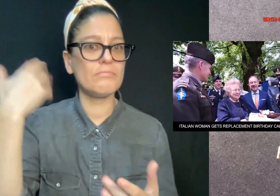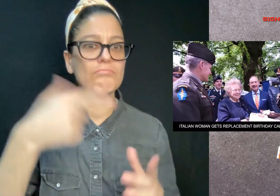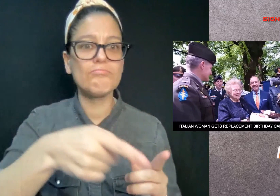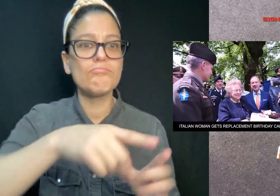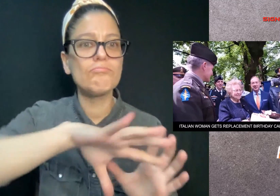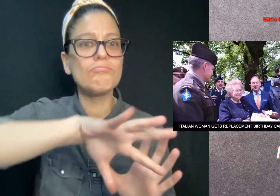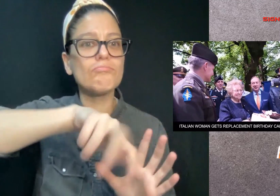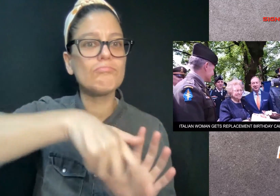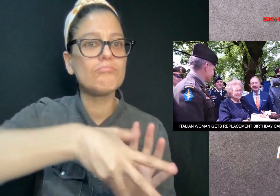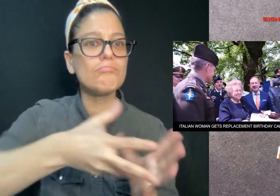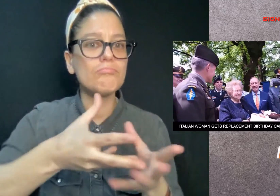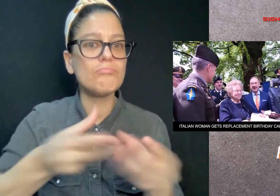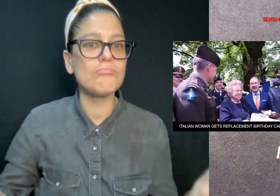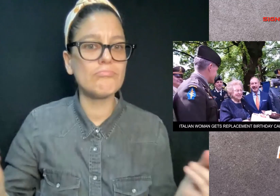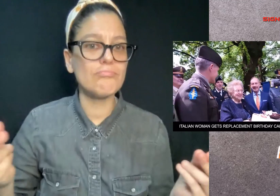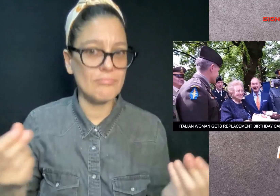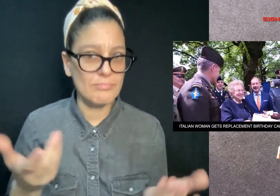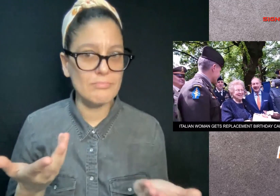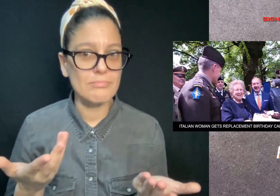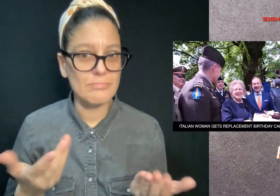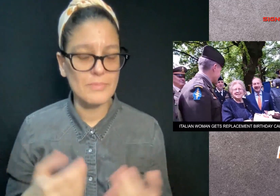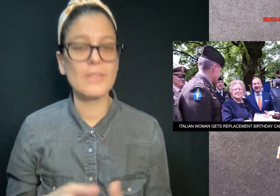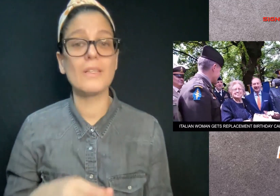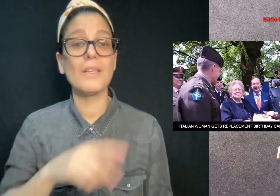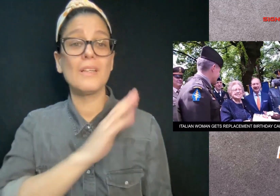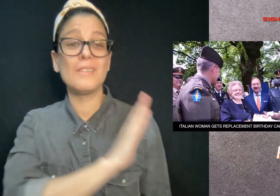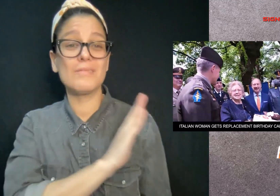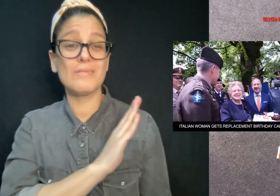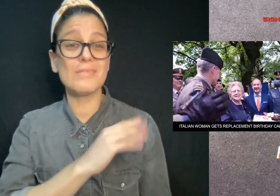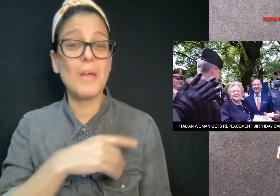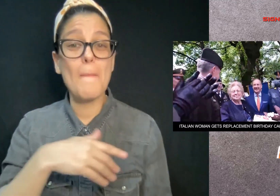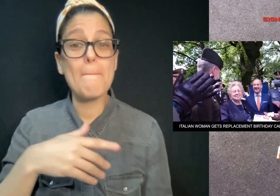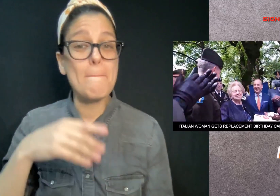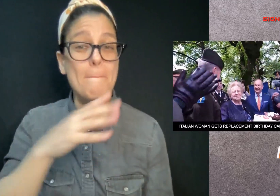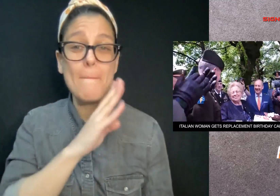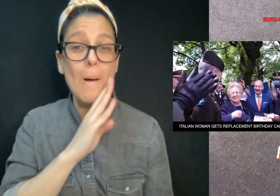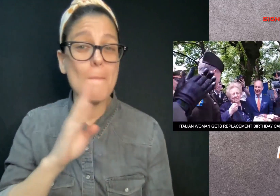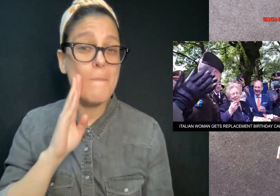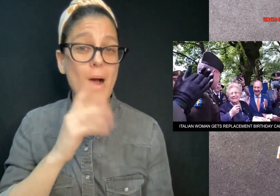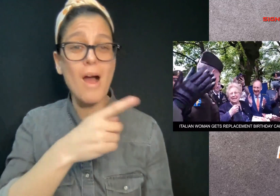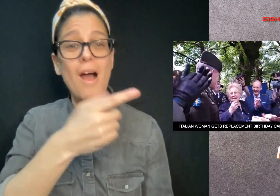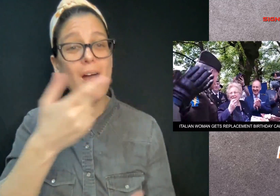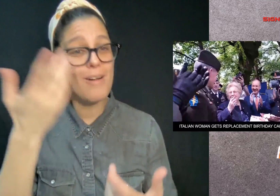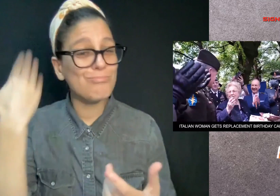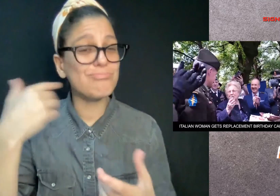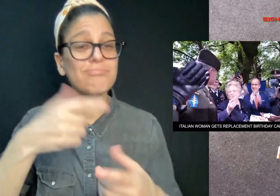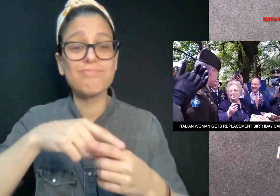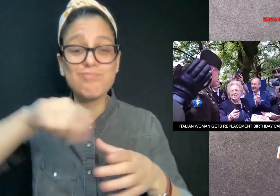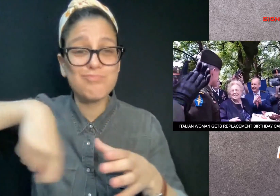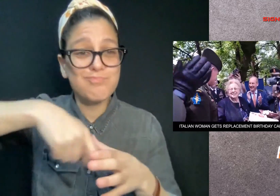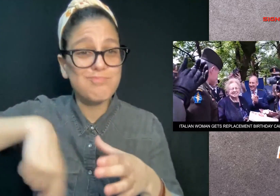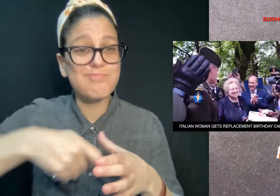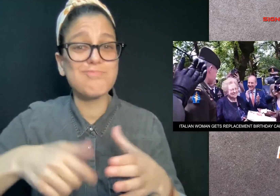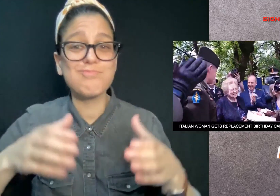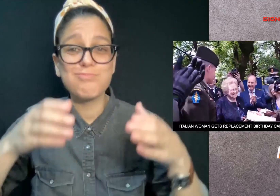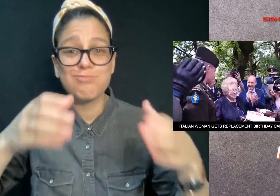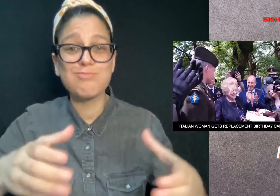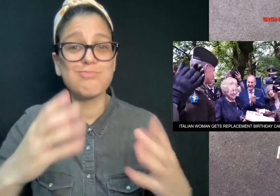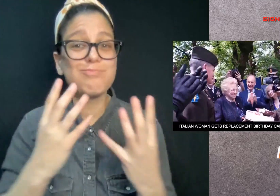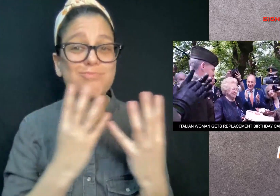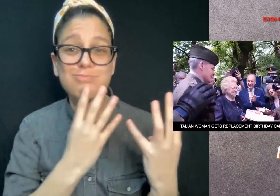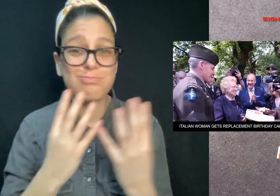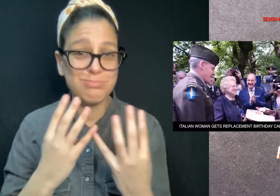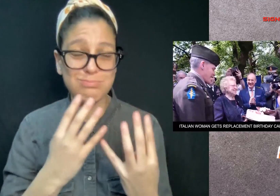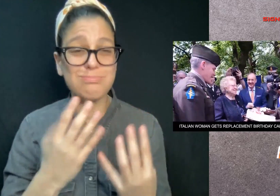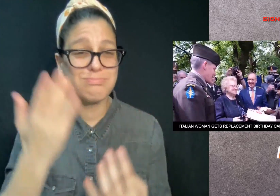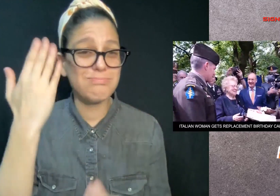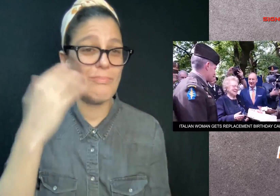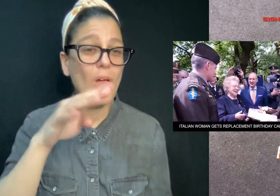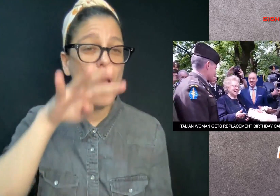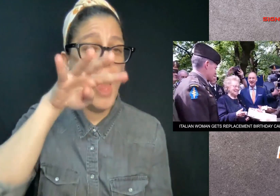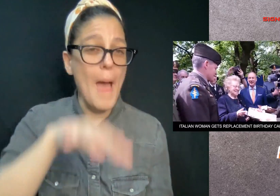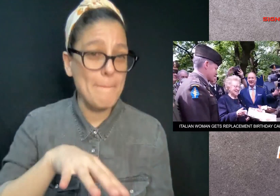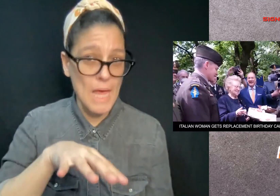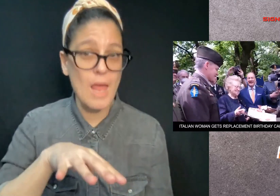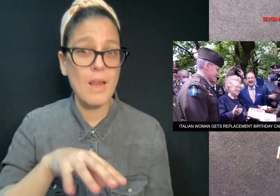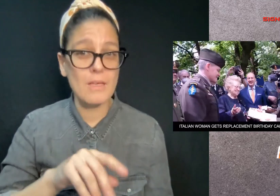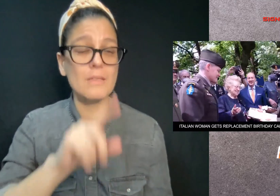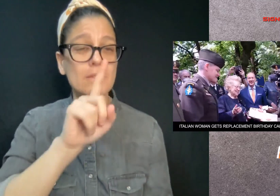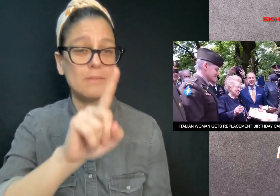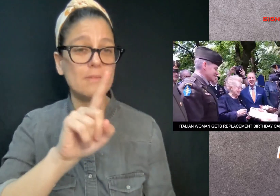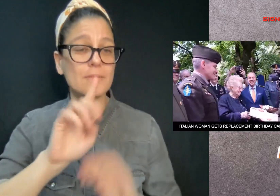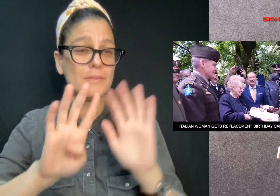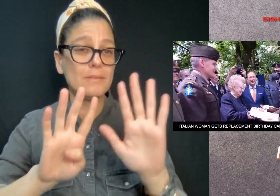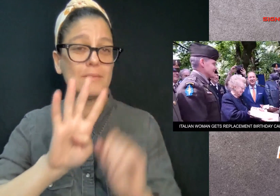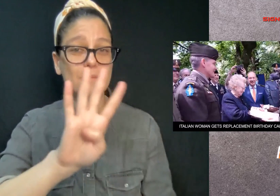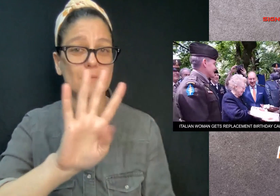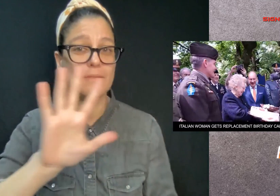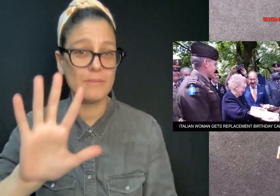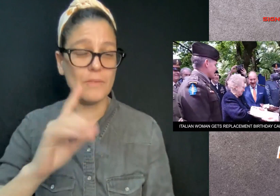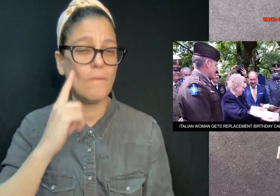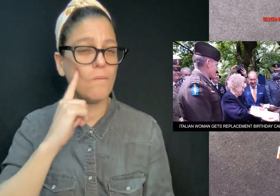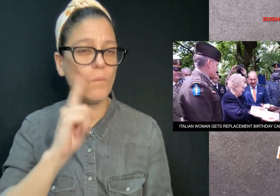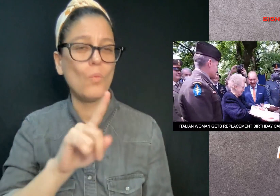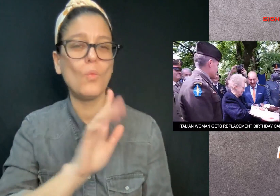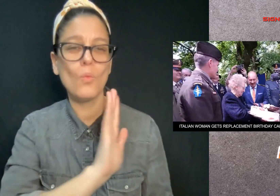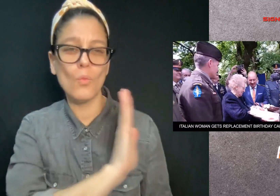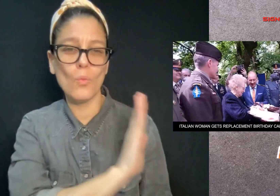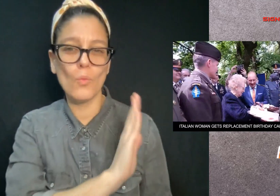cake returned 77 years after it was stolen her mother begged her a cake in April 1945